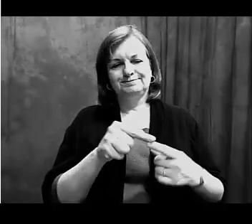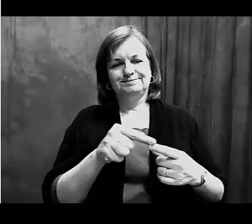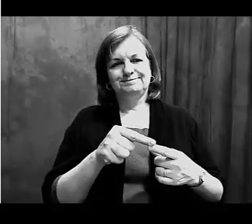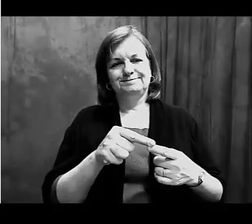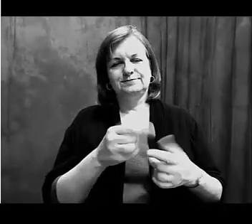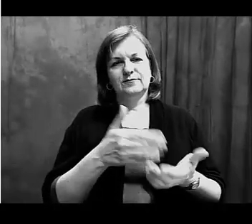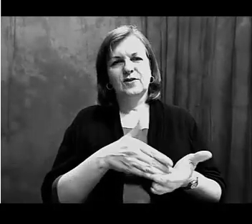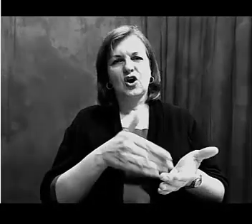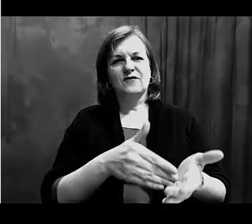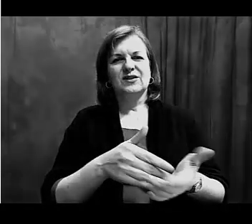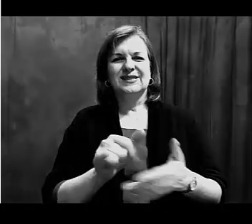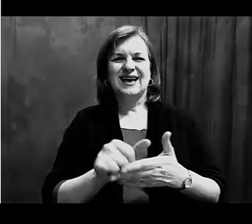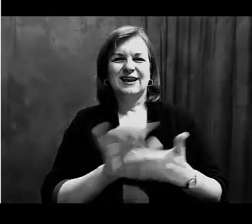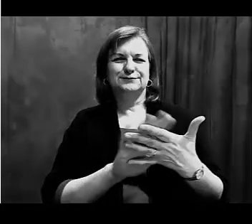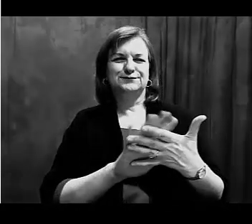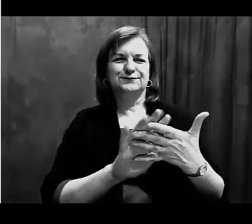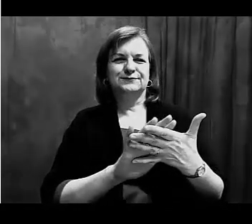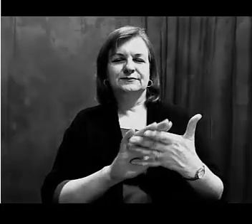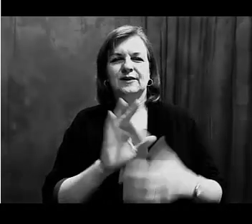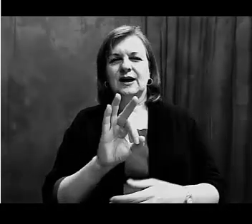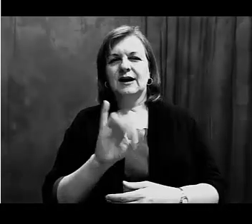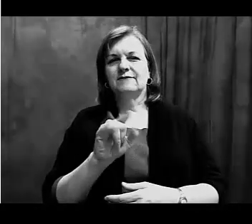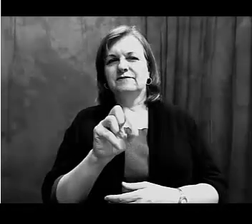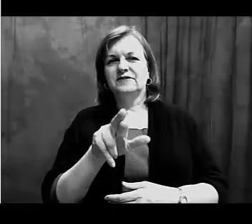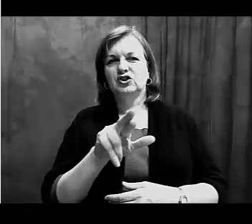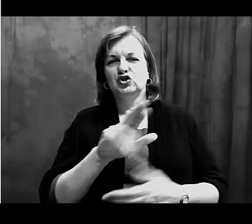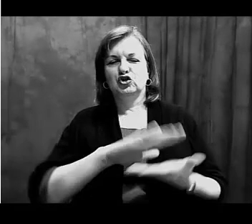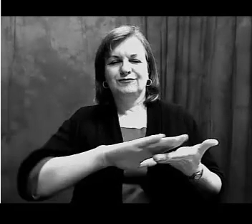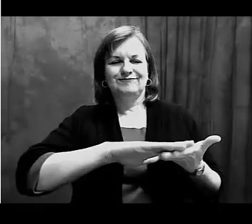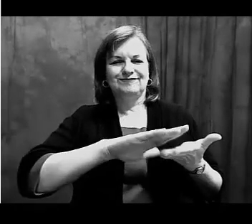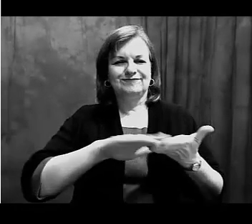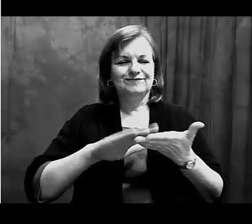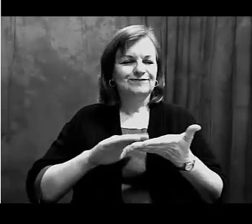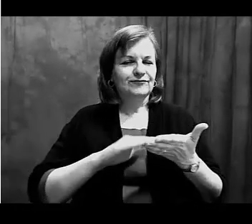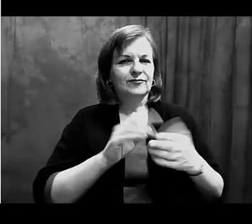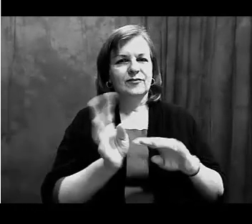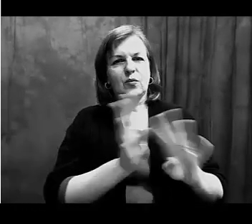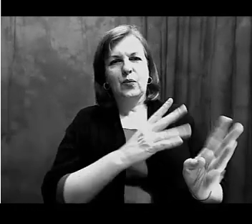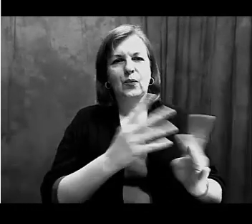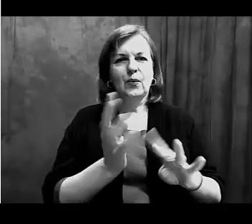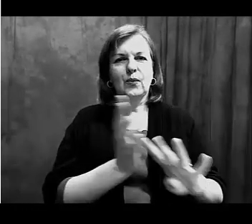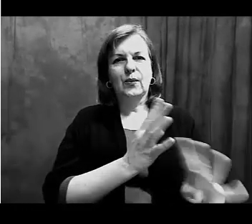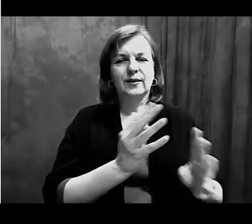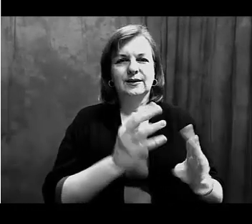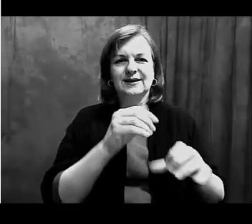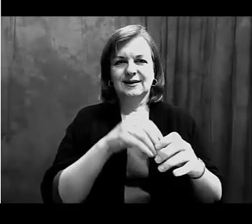so we look it's cilia often is being sort of a filter